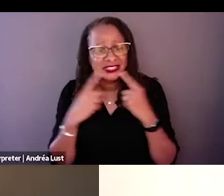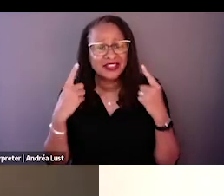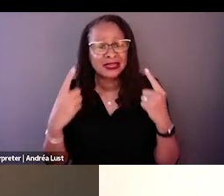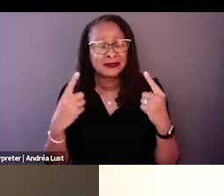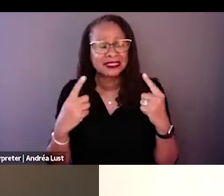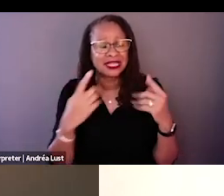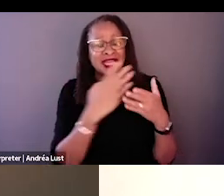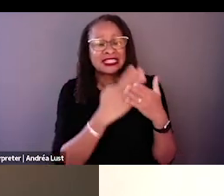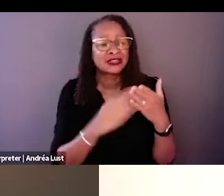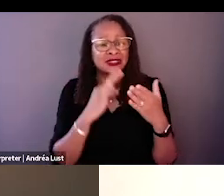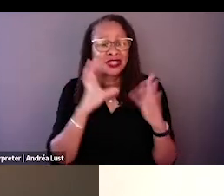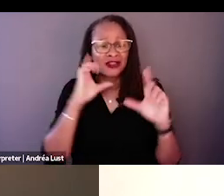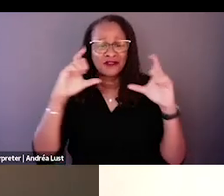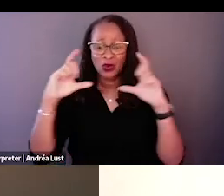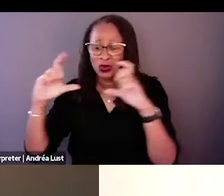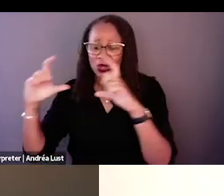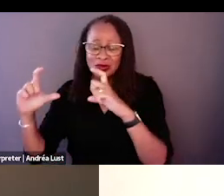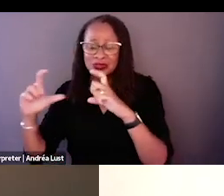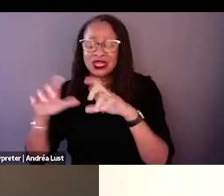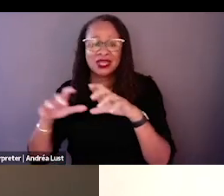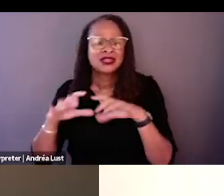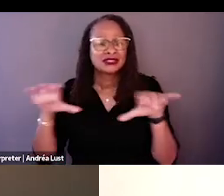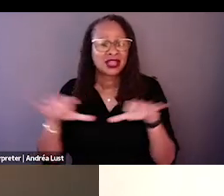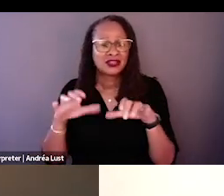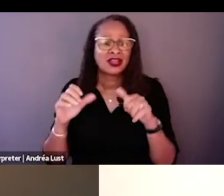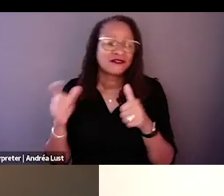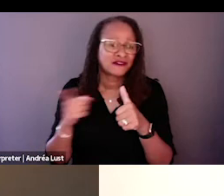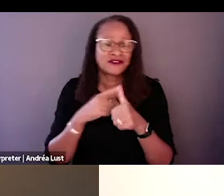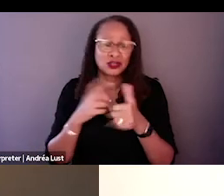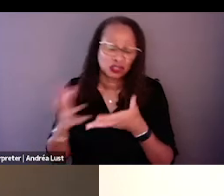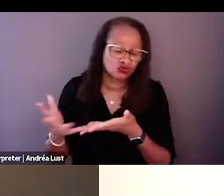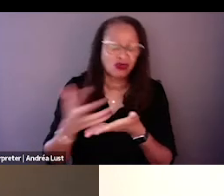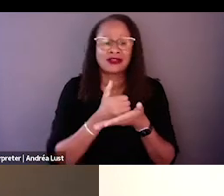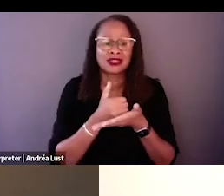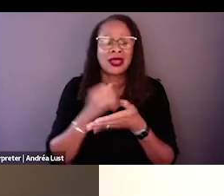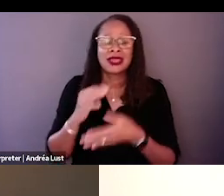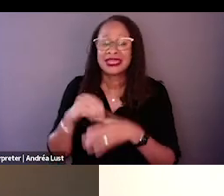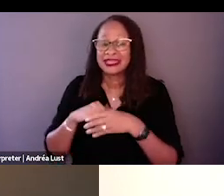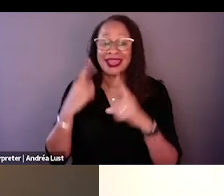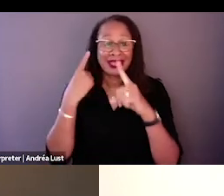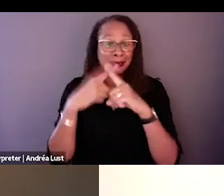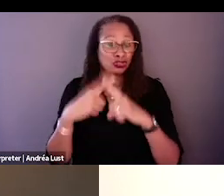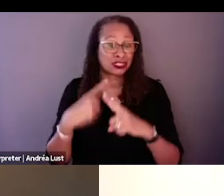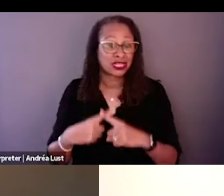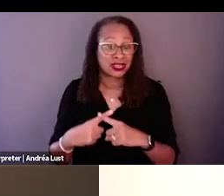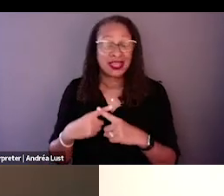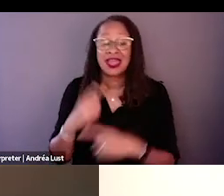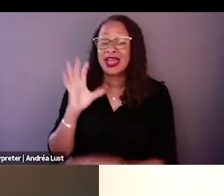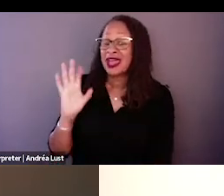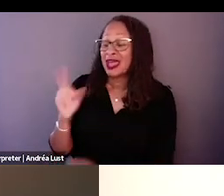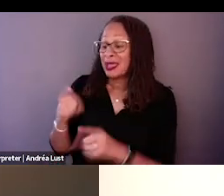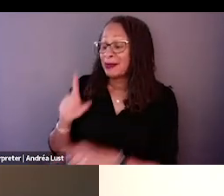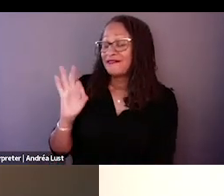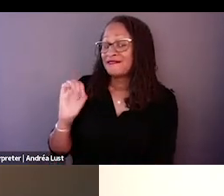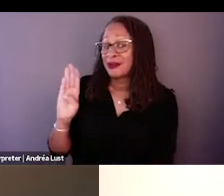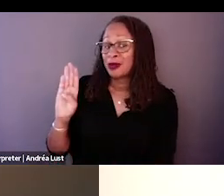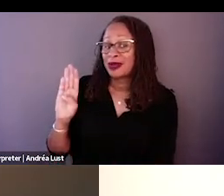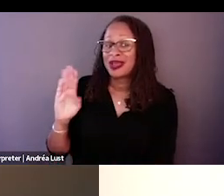1980s when she said there were 10,000 Jews left in all of Holland which is an astonishingly low